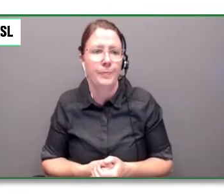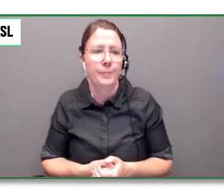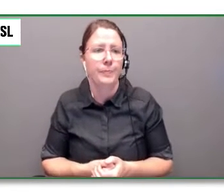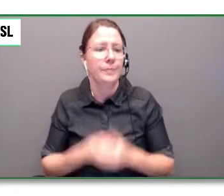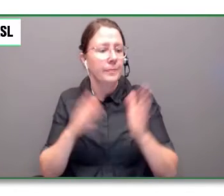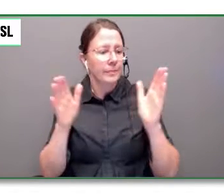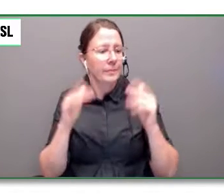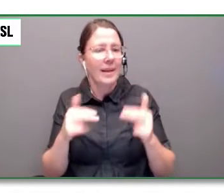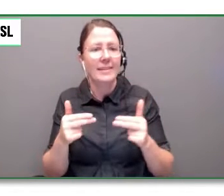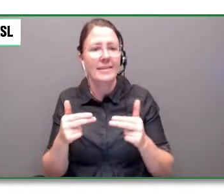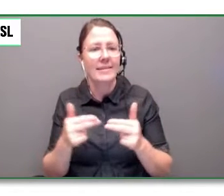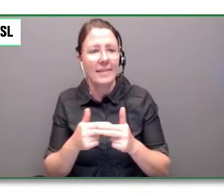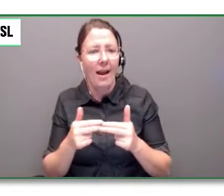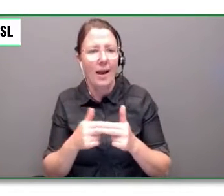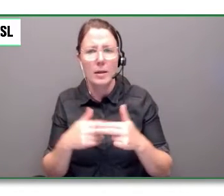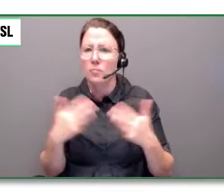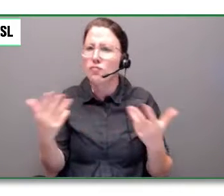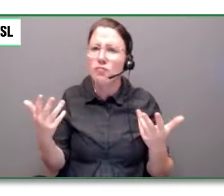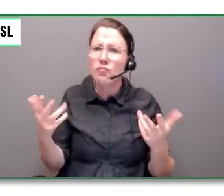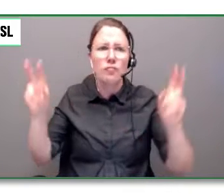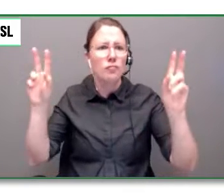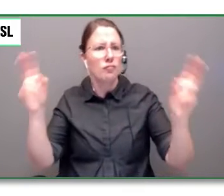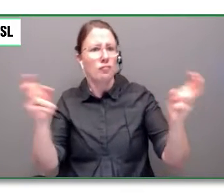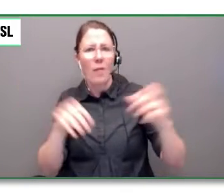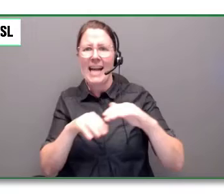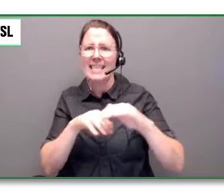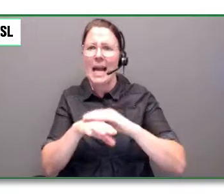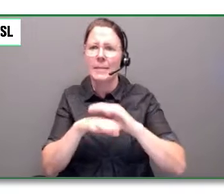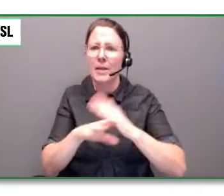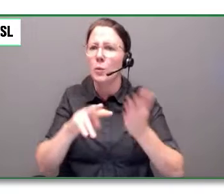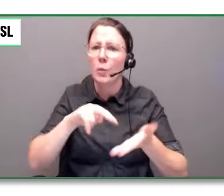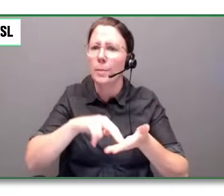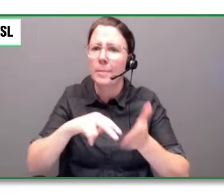What does accessibility mean? "Is there any spot on Earth that men have not